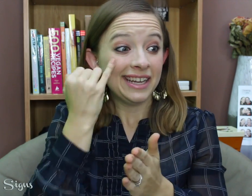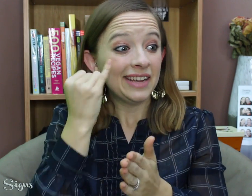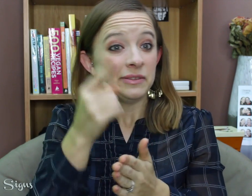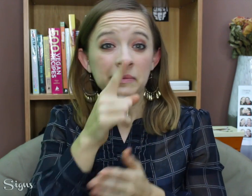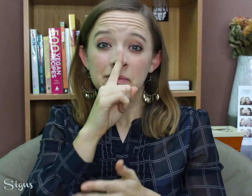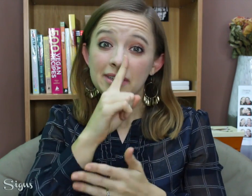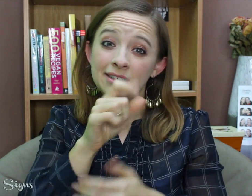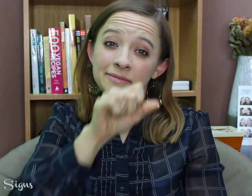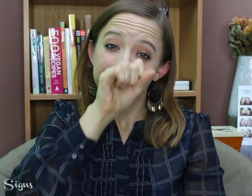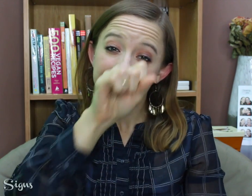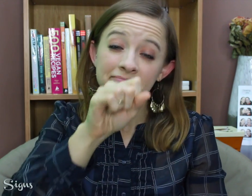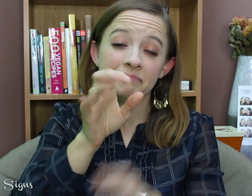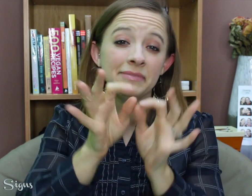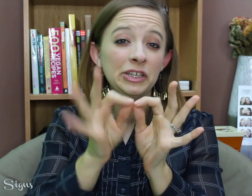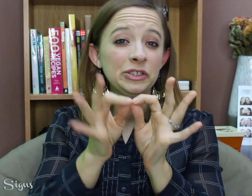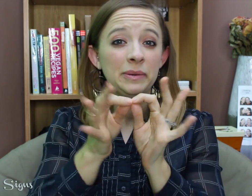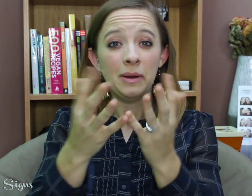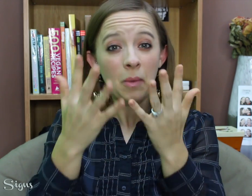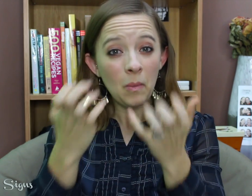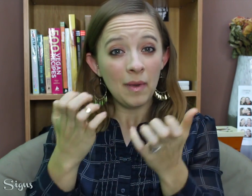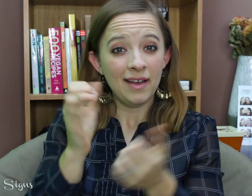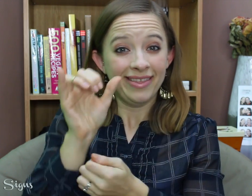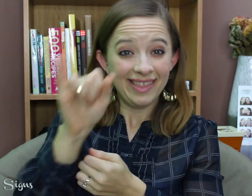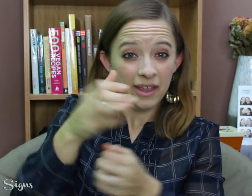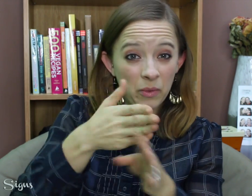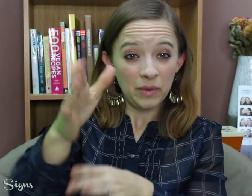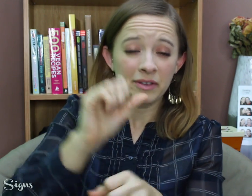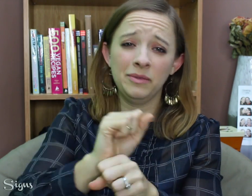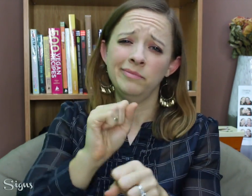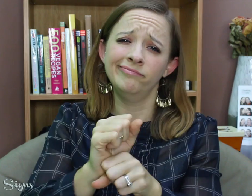it just depends on your motivation. You know if you really love interpreting